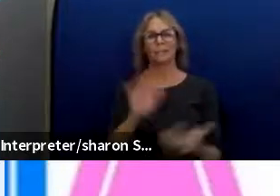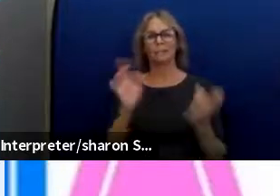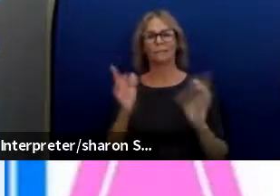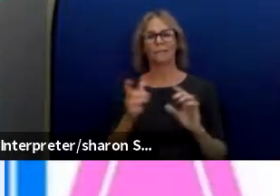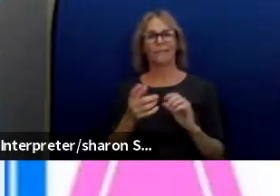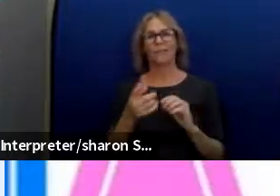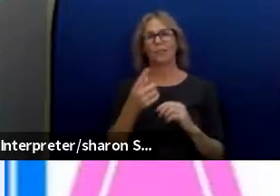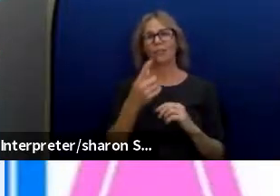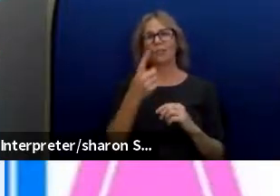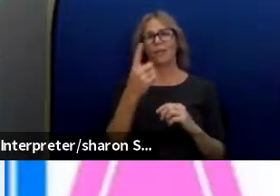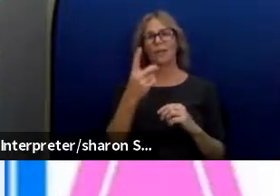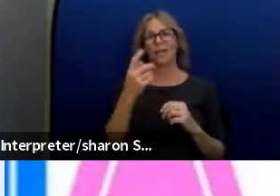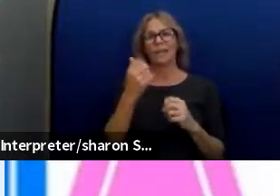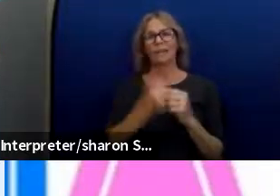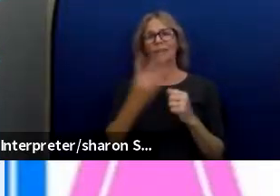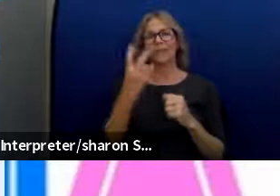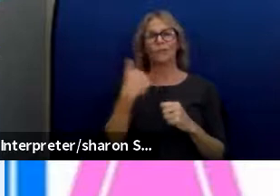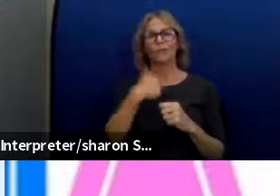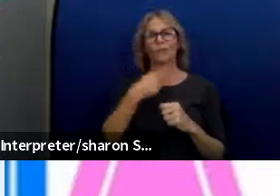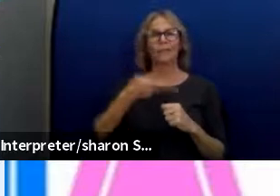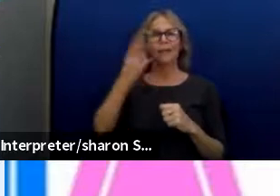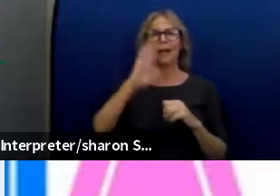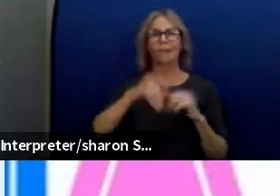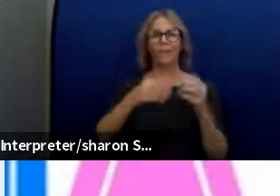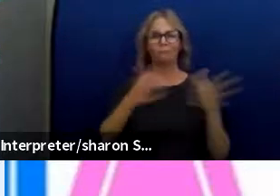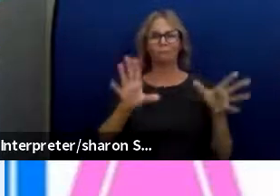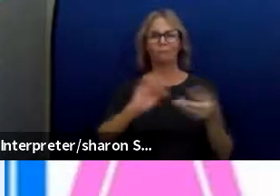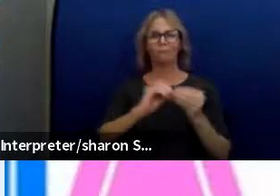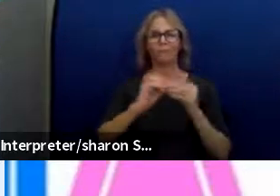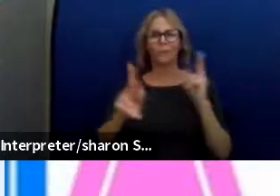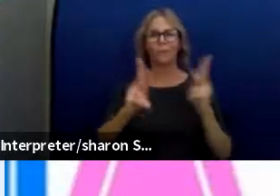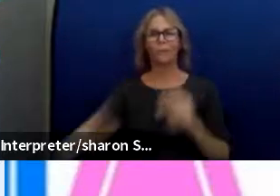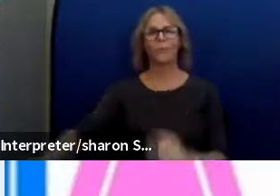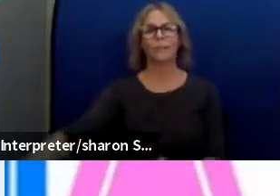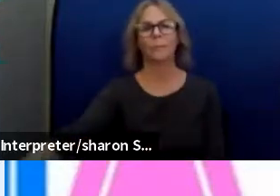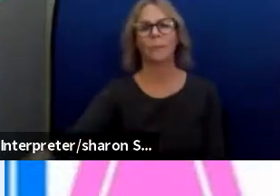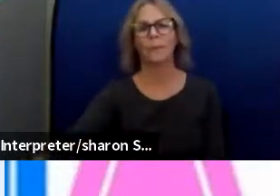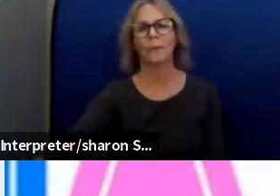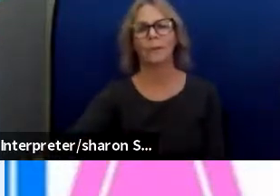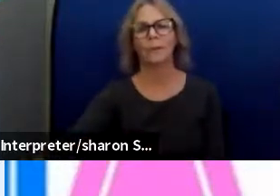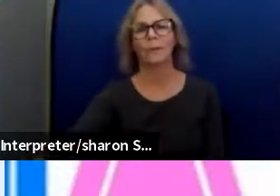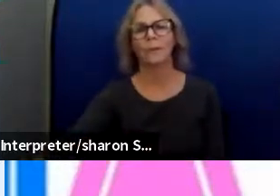which is so much higher than the general population. It's and it's so much higher for people of color.